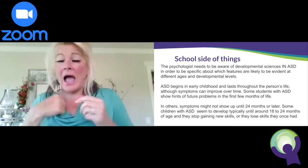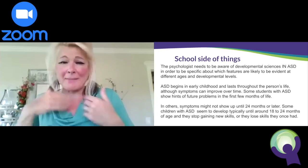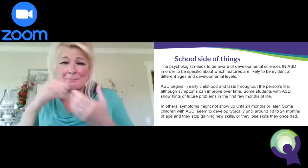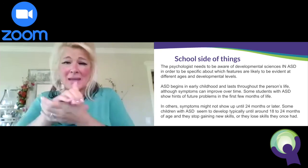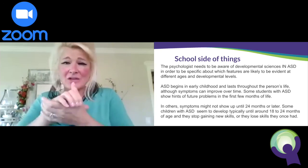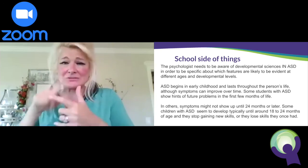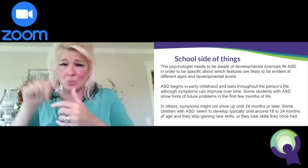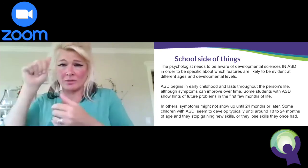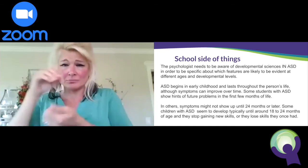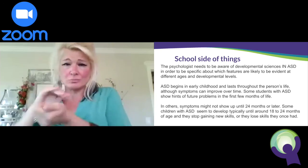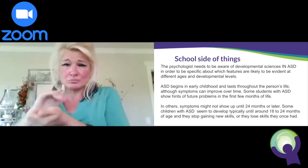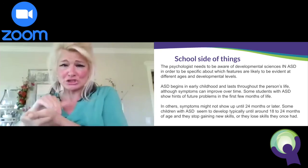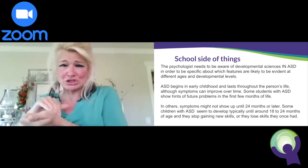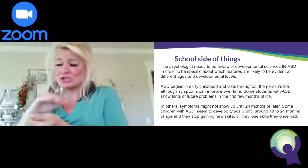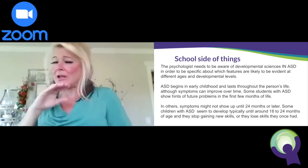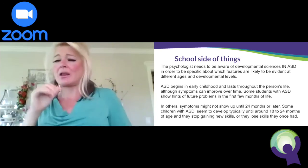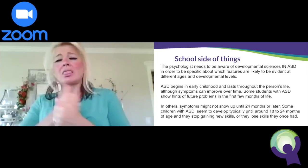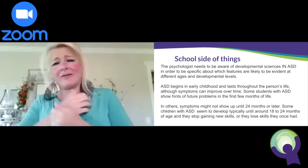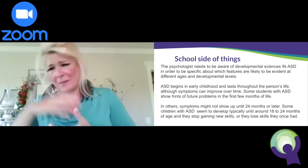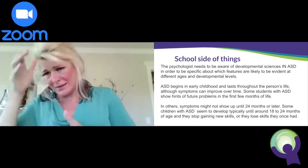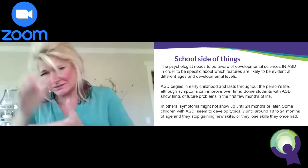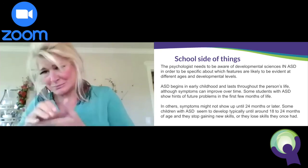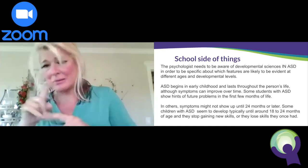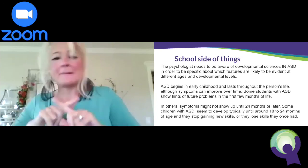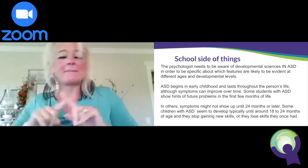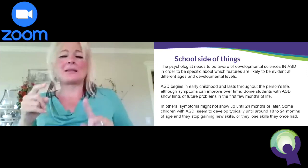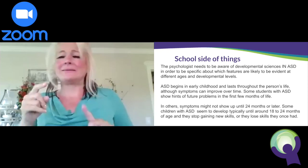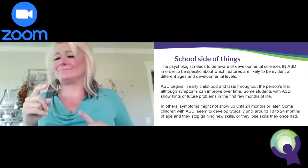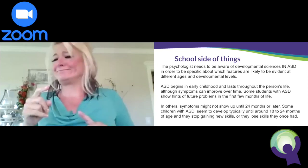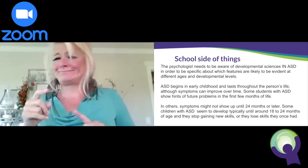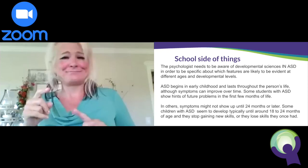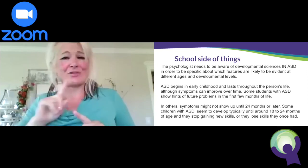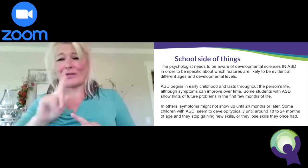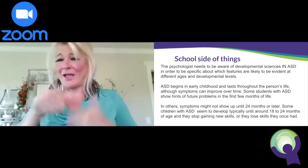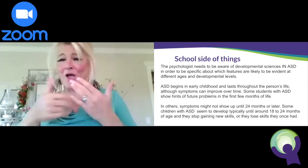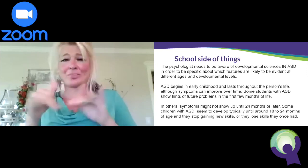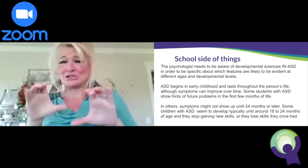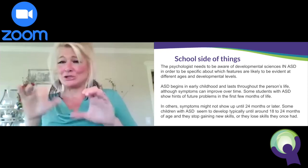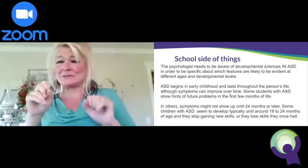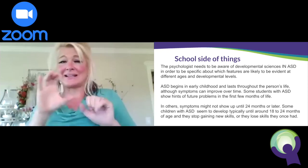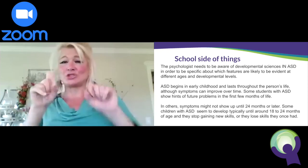evaluation so they start thinking medical evaluations. I'm married to a doctor and I love him